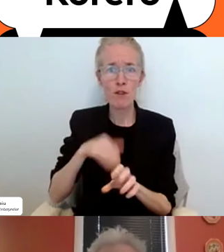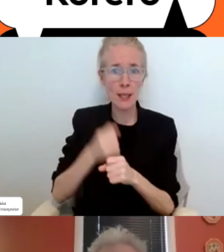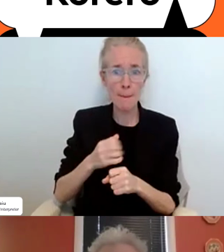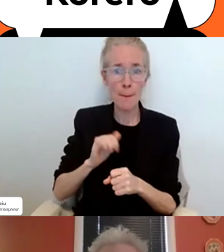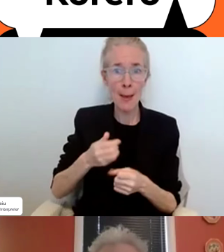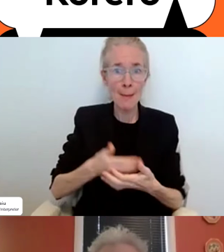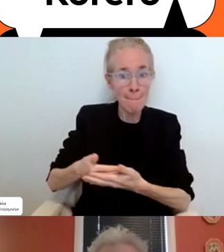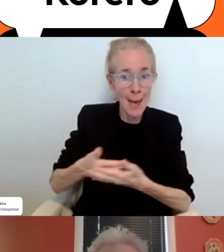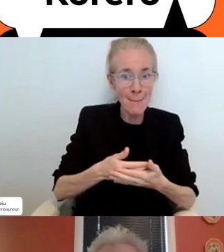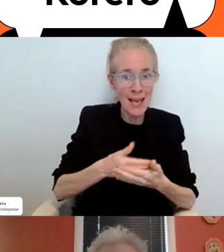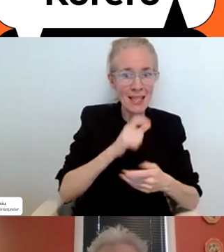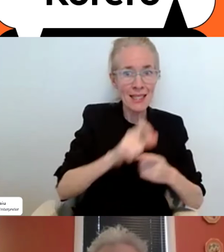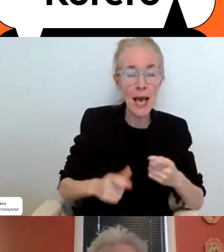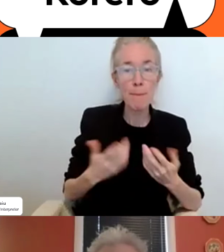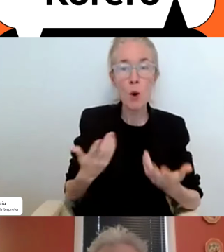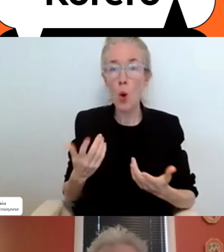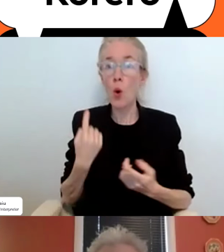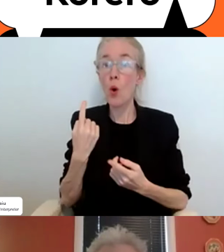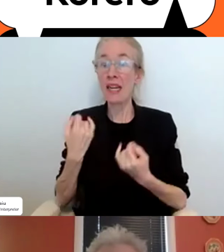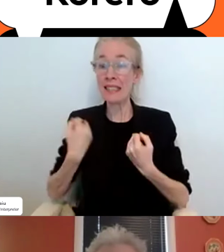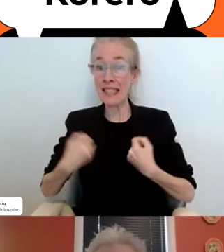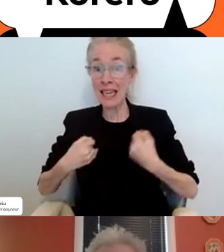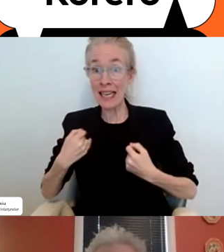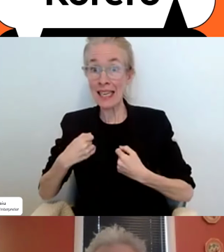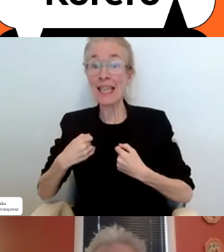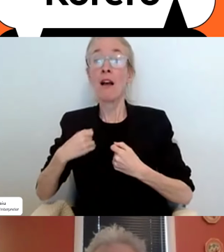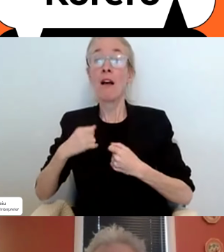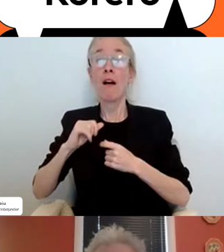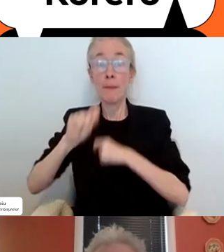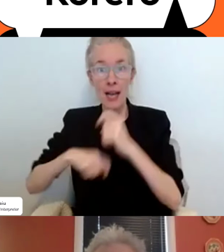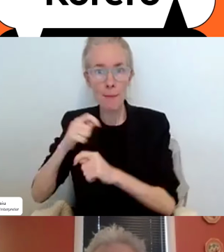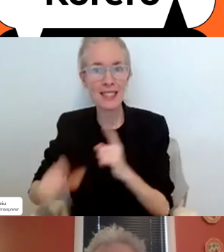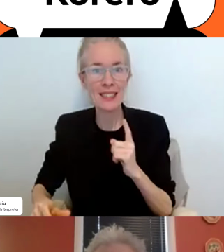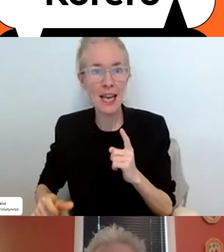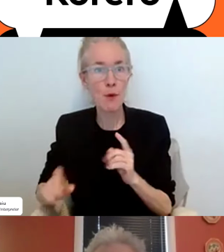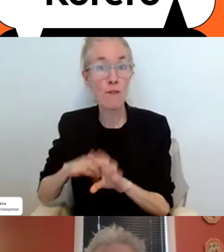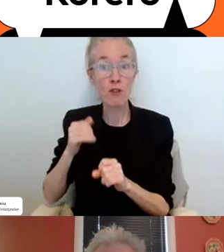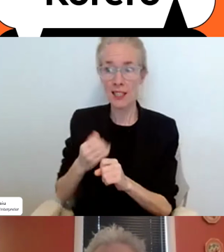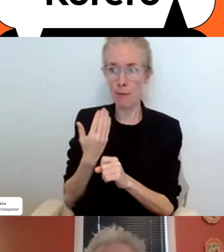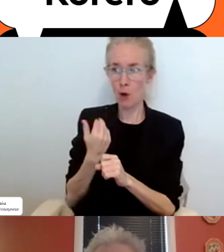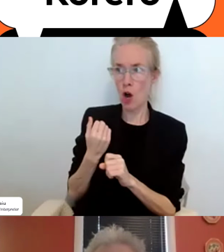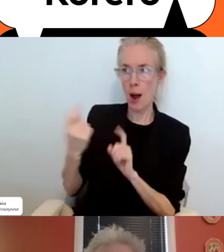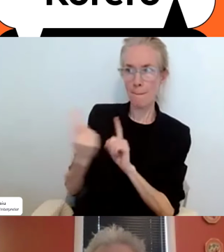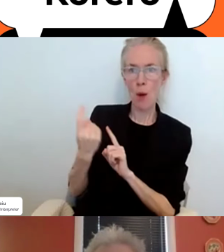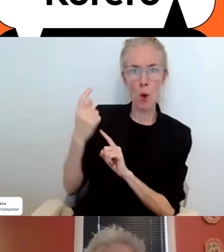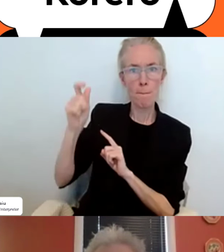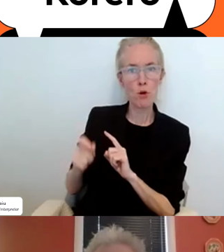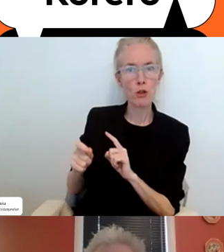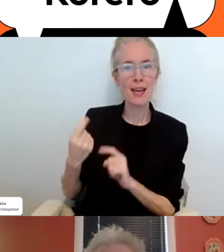met people that have just had an infection in their spine, next thing they're paralysed. But the other big thing in this country